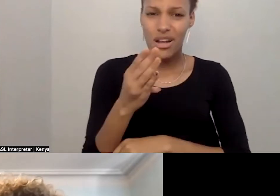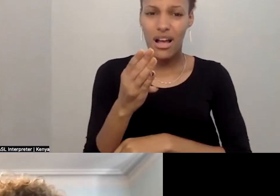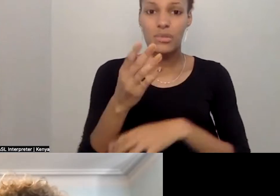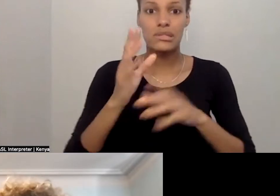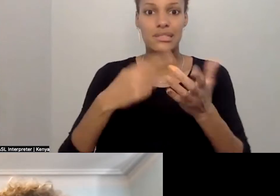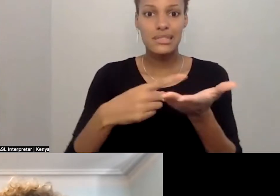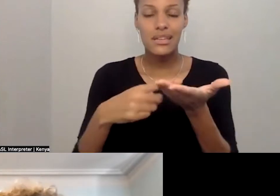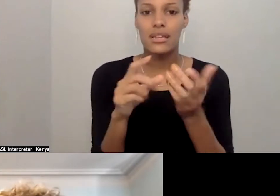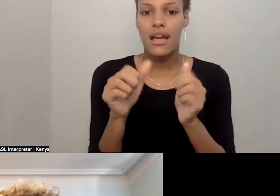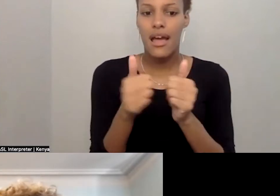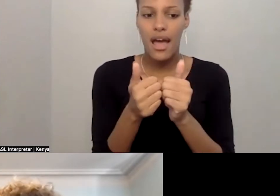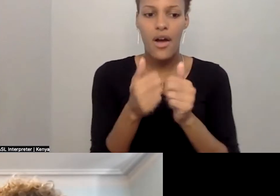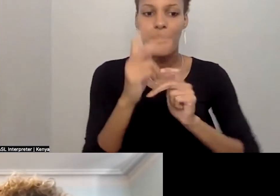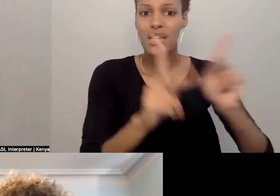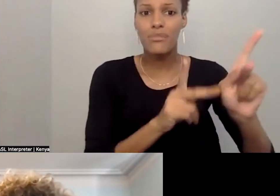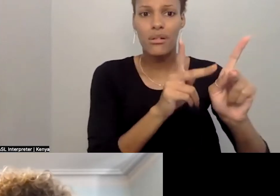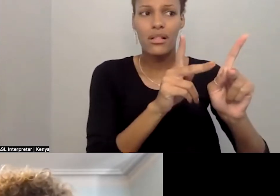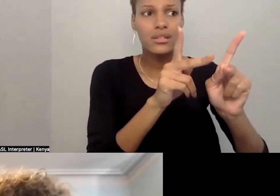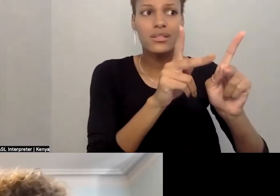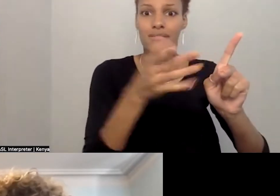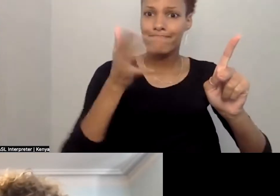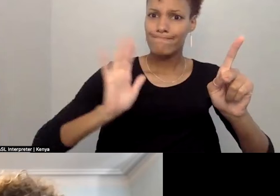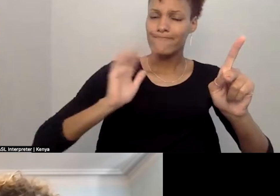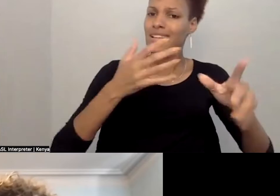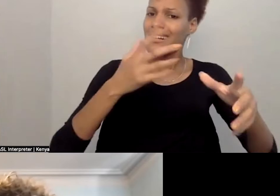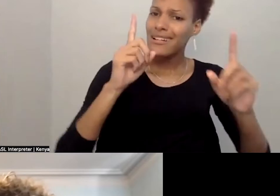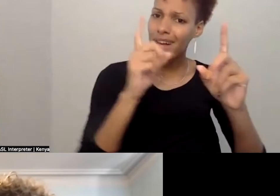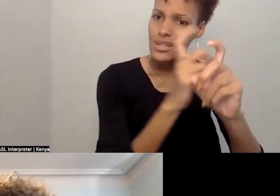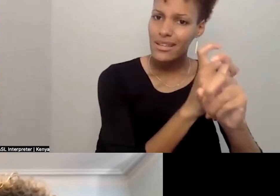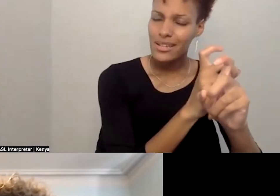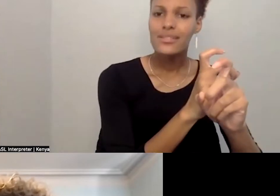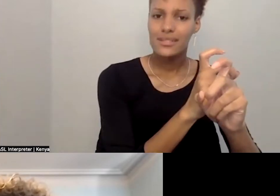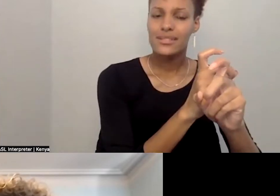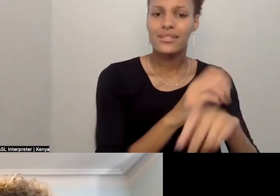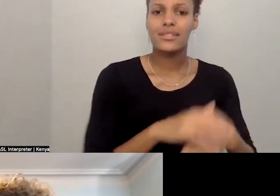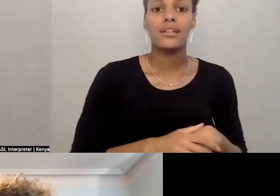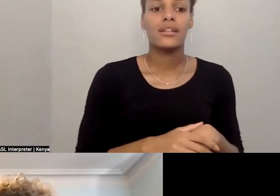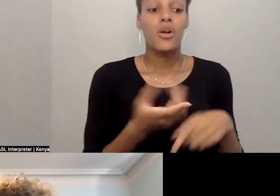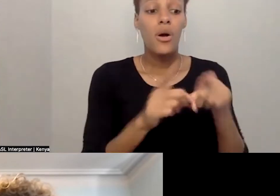how people are complicated and in, in talking about how various groups have helped to push